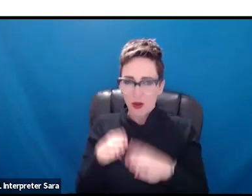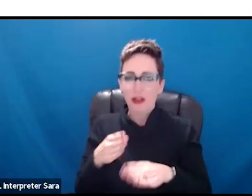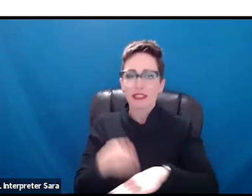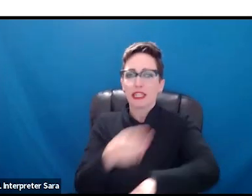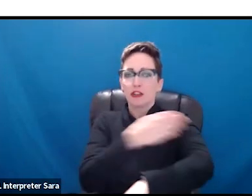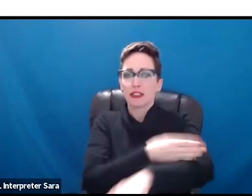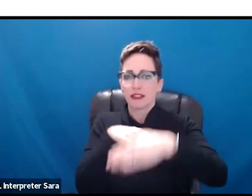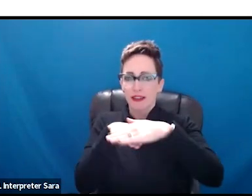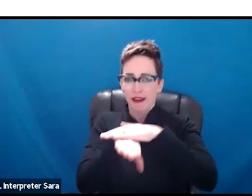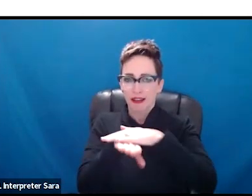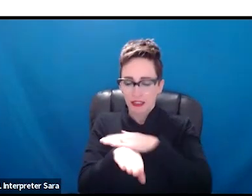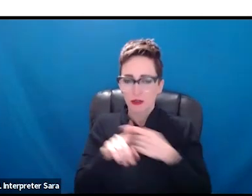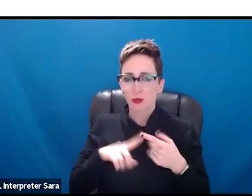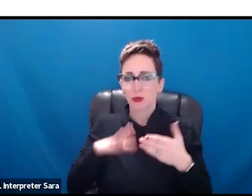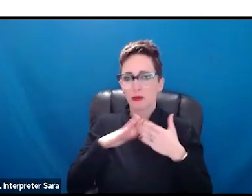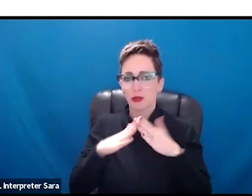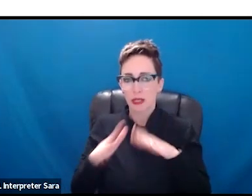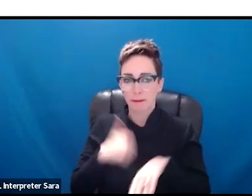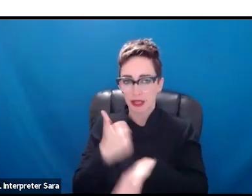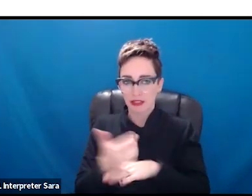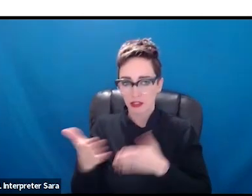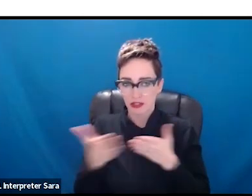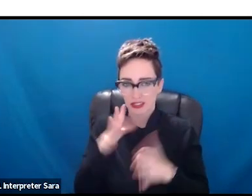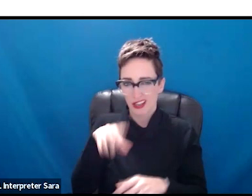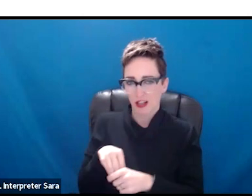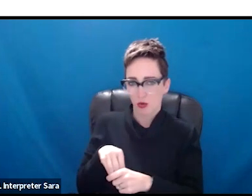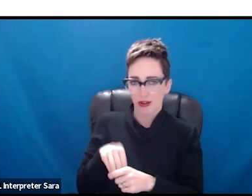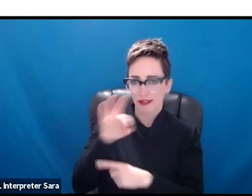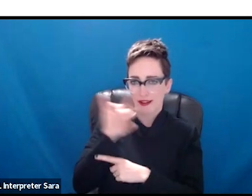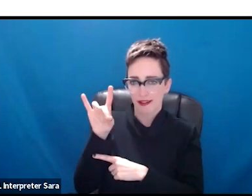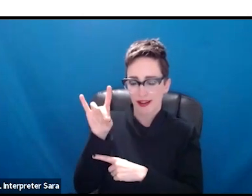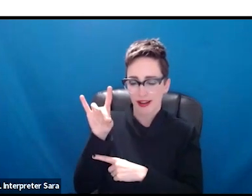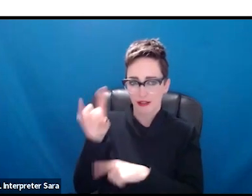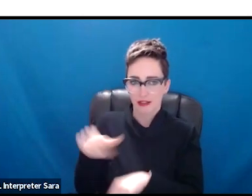988 implementation. The focus on a robust community